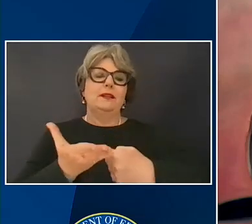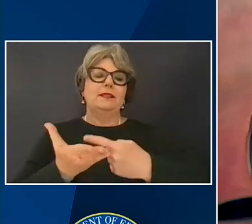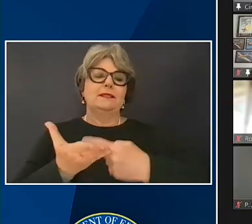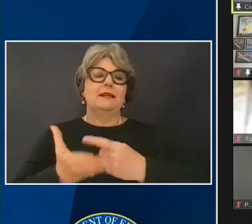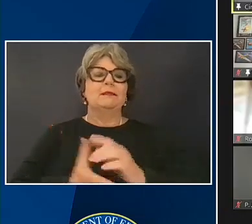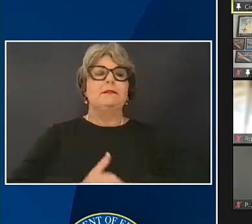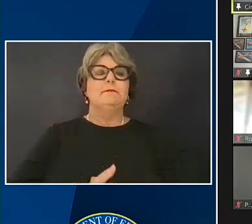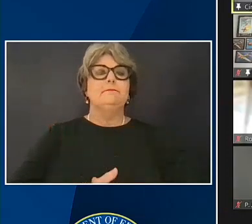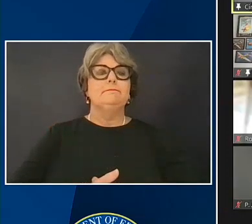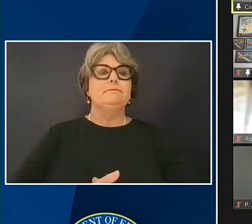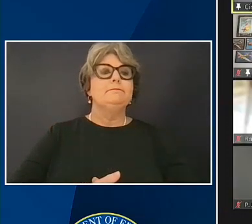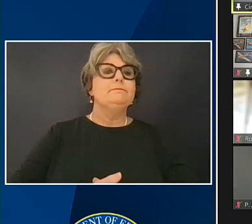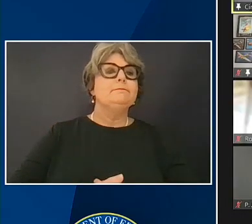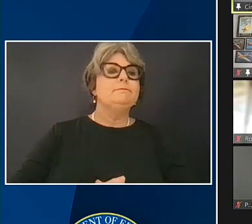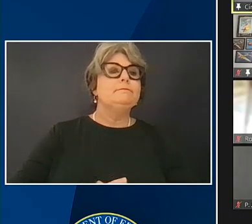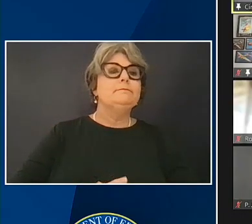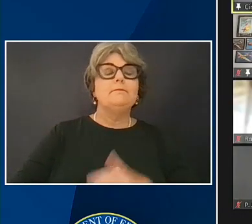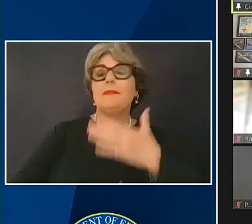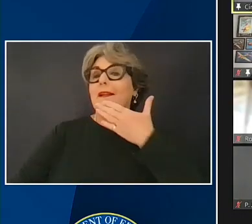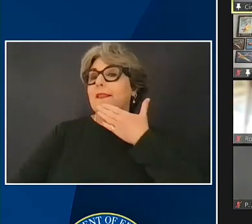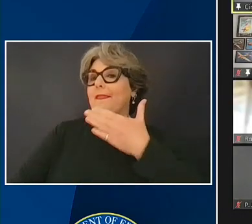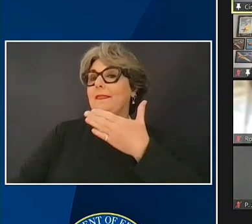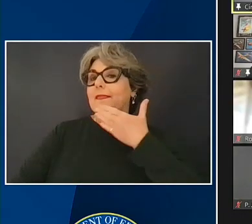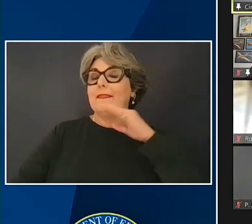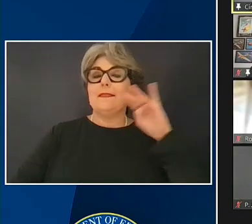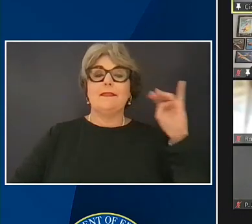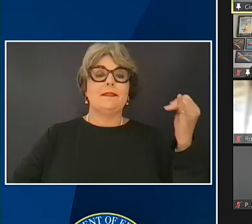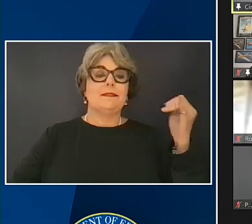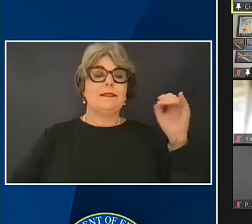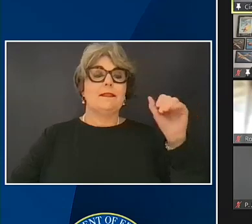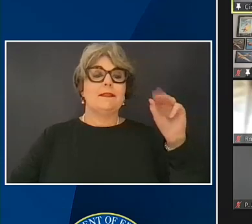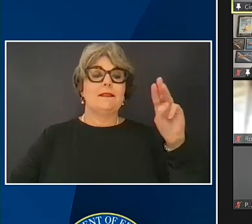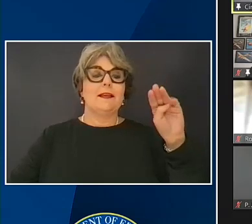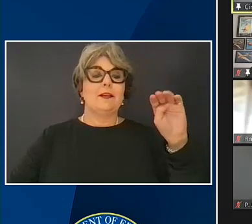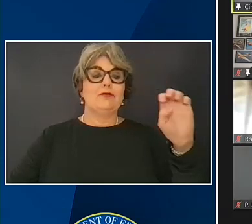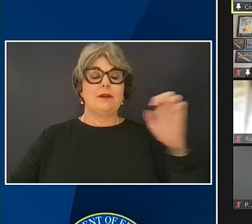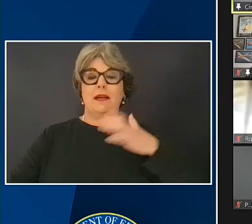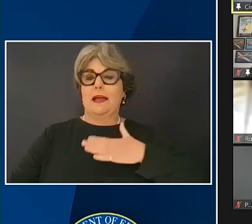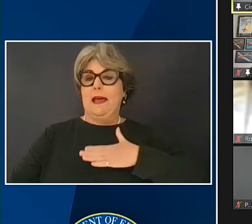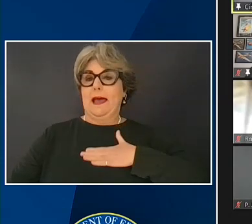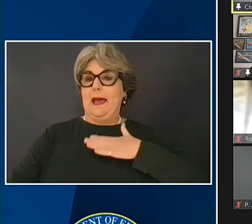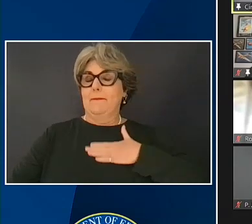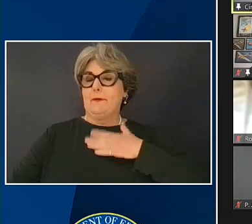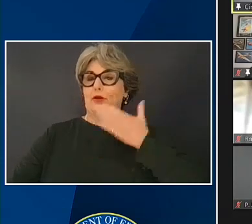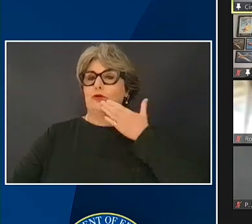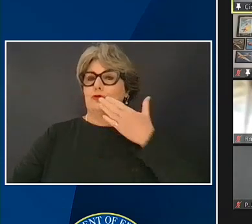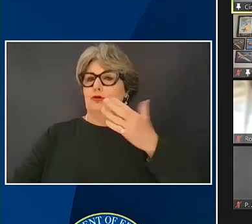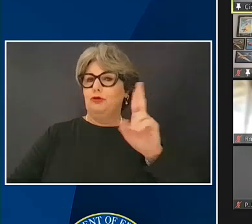Well, good. Thank you for that, Jamie. I'm glad you were able to make good use of the caucus time.